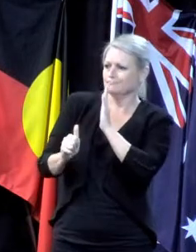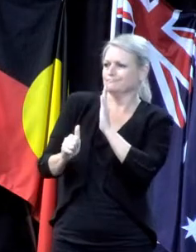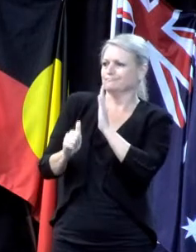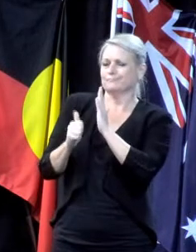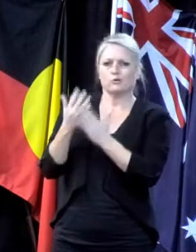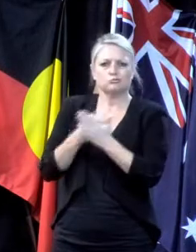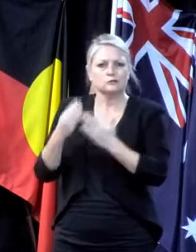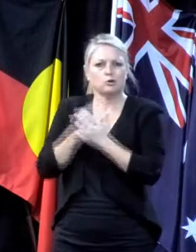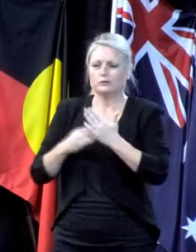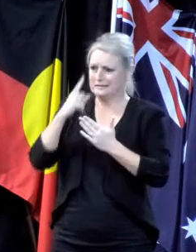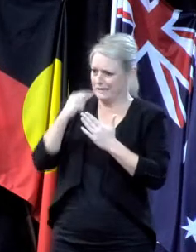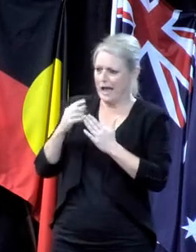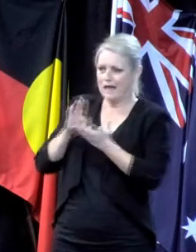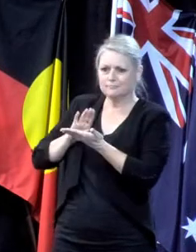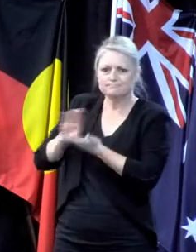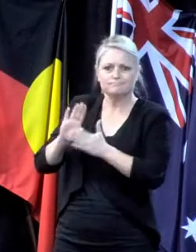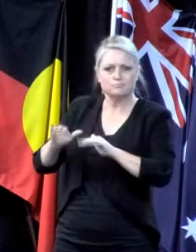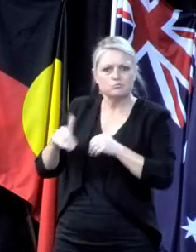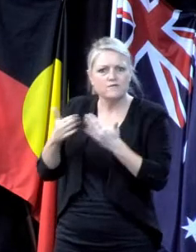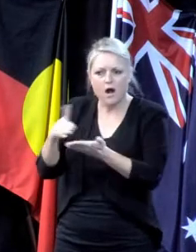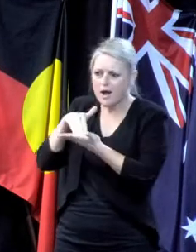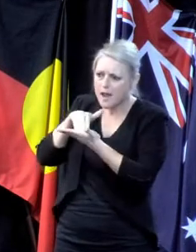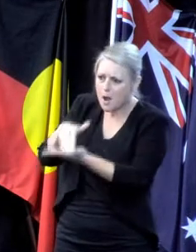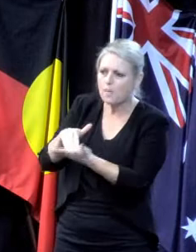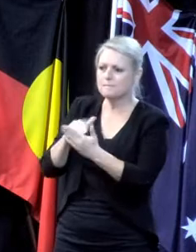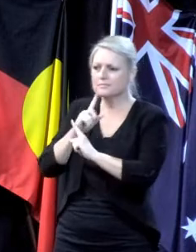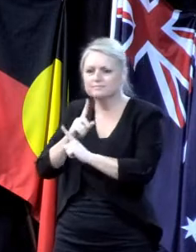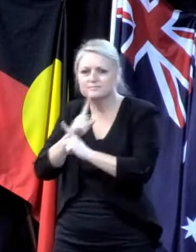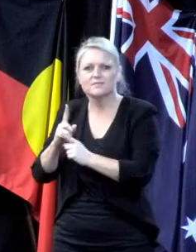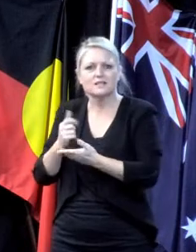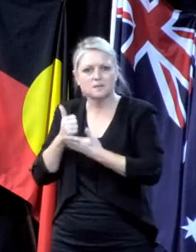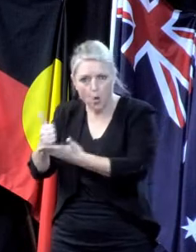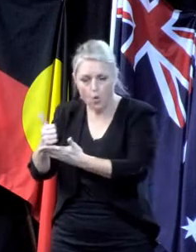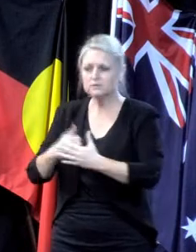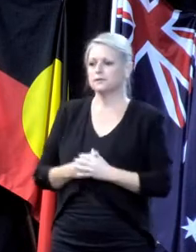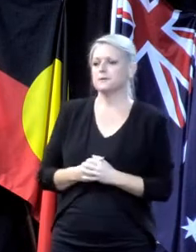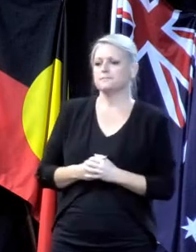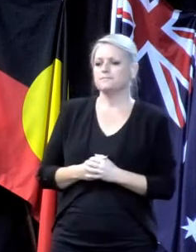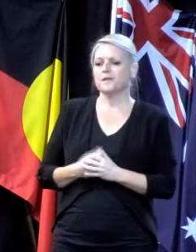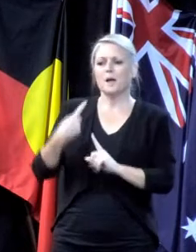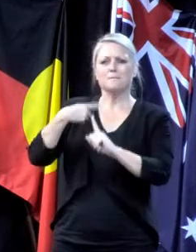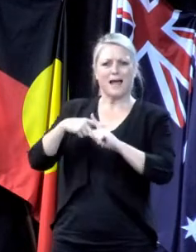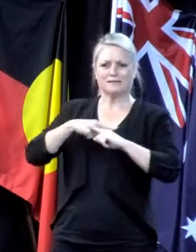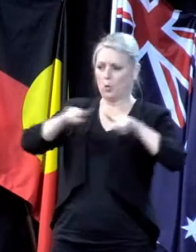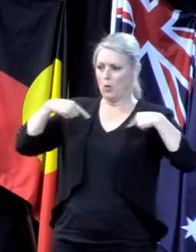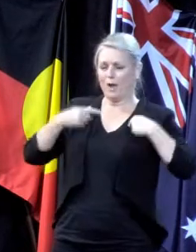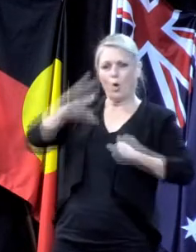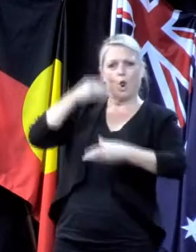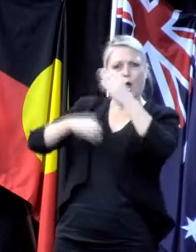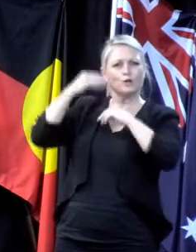And we welcome that challenge and that it extends our professional capability. And we certainly learn as much from them